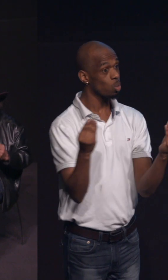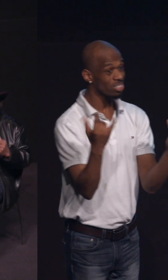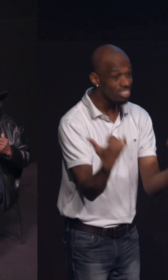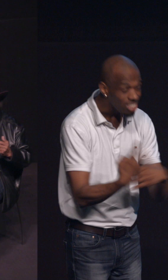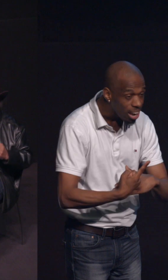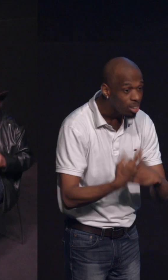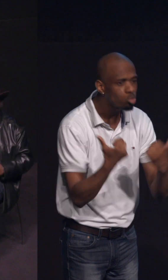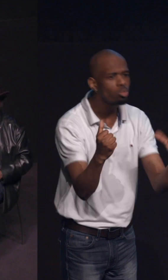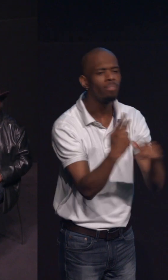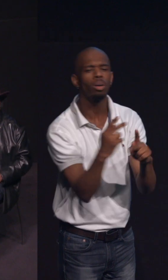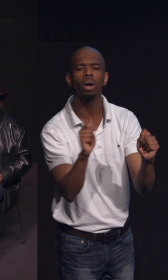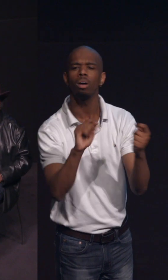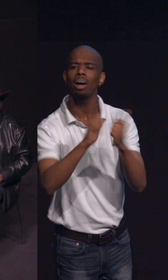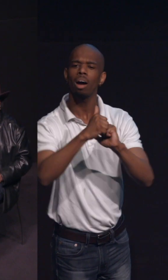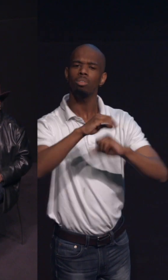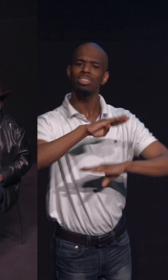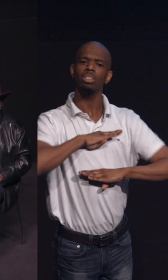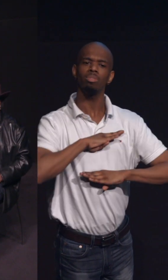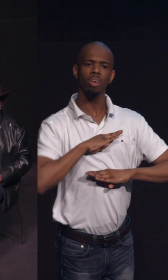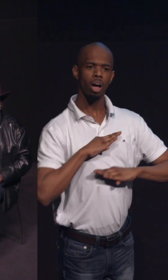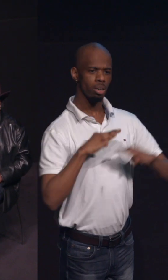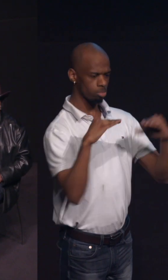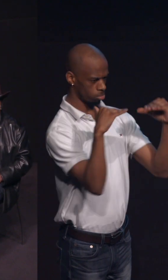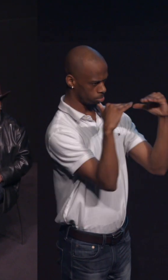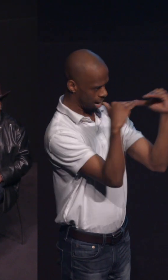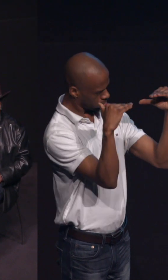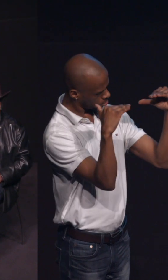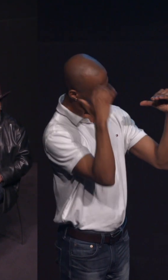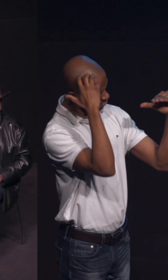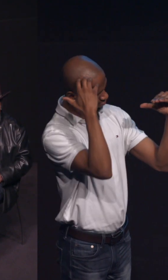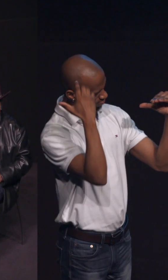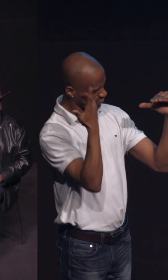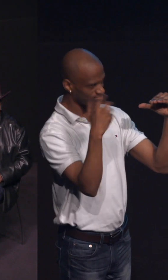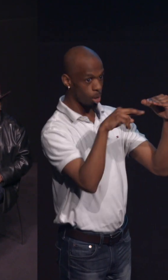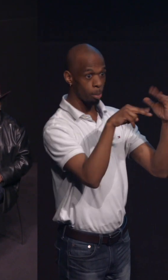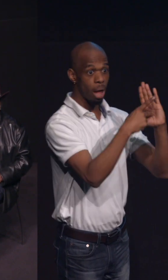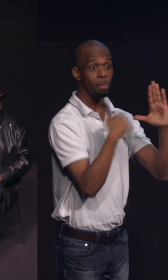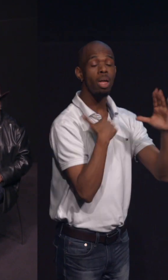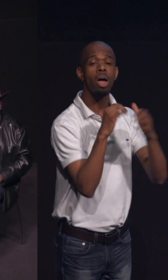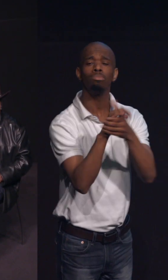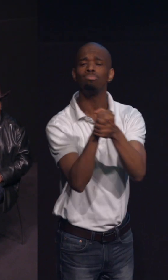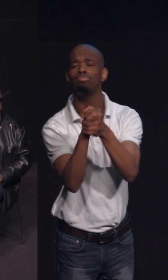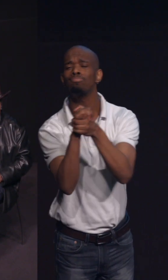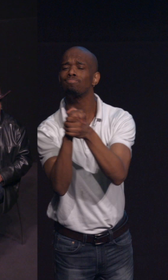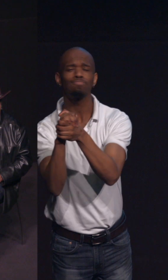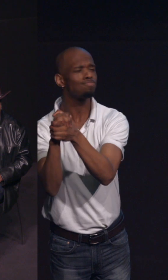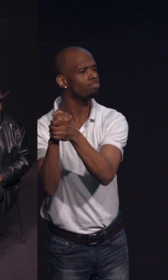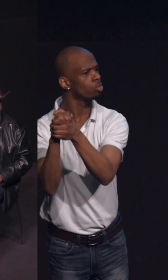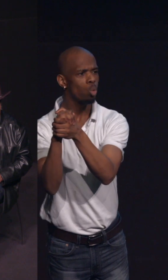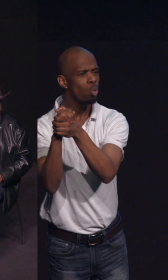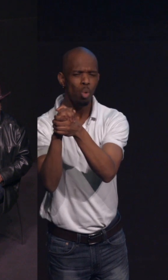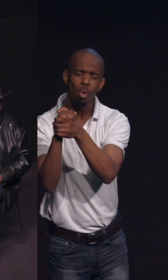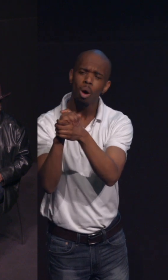With equity and that means that I'm not looking for a handout. I'm looking for a hand up.